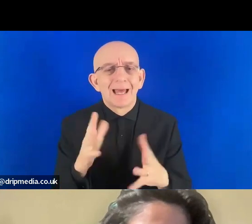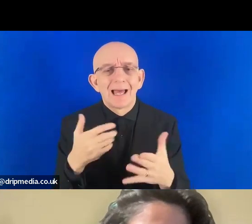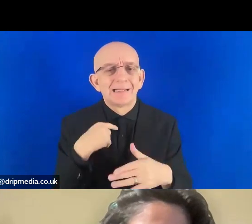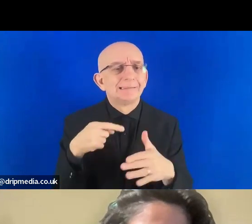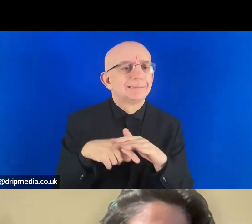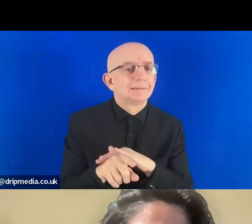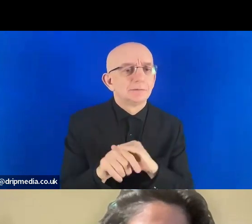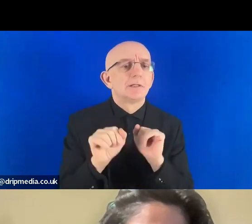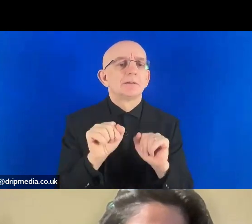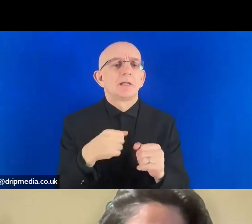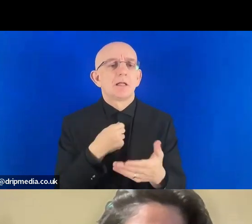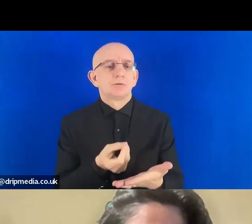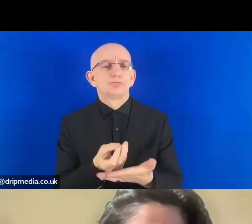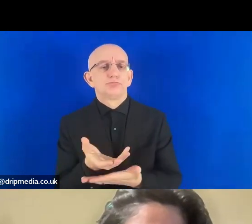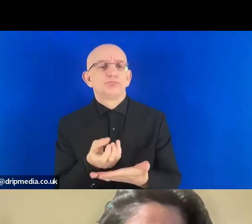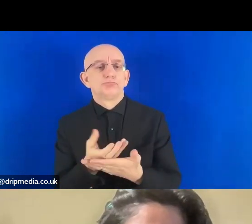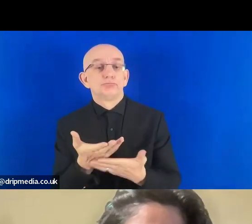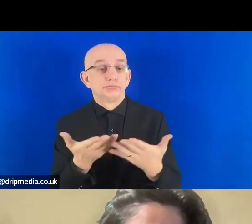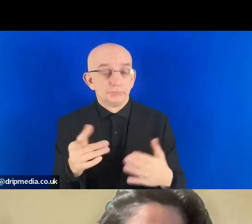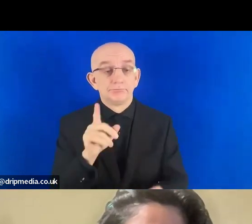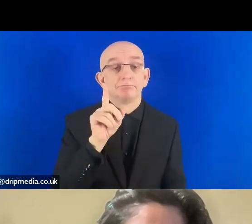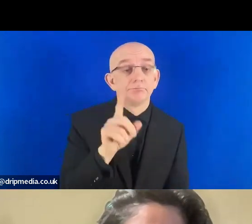on how to log in to the platform.